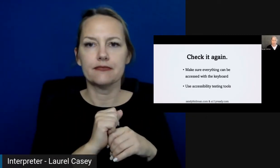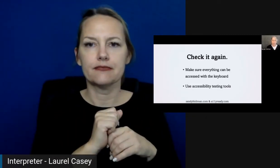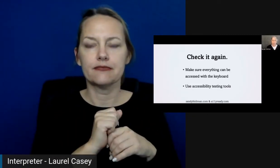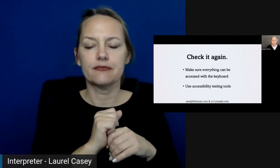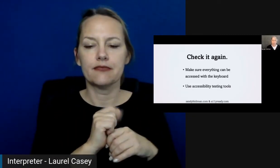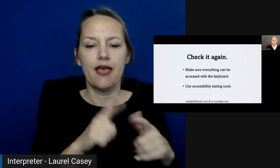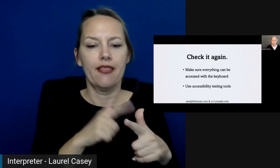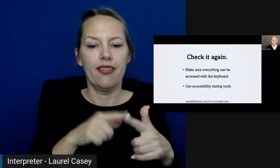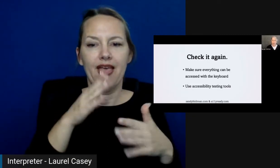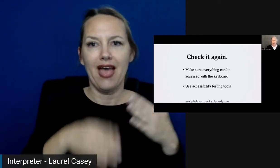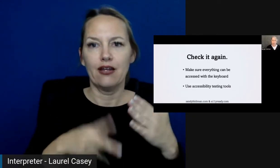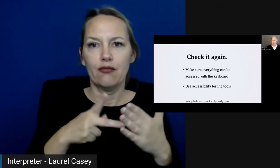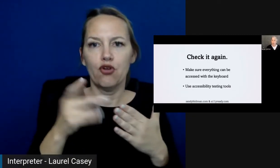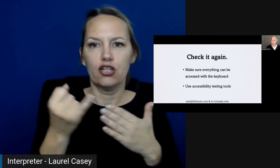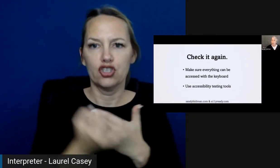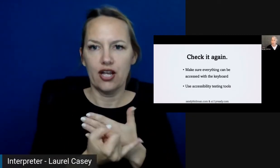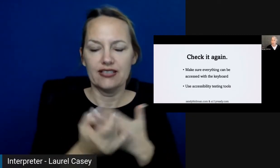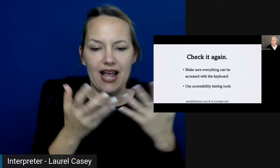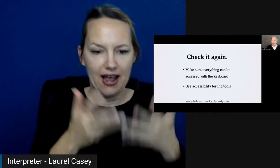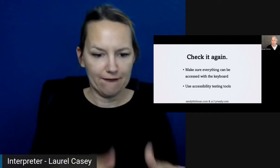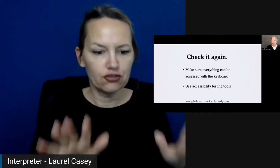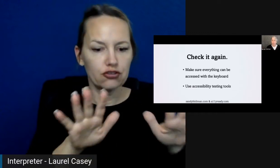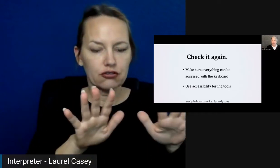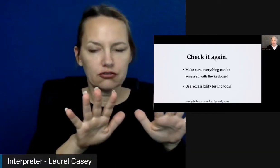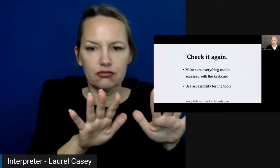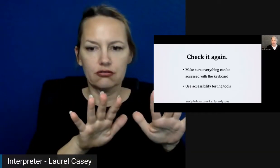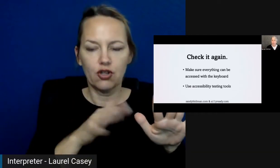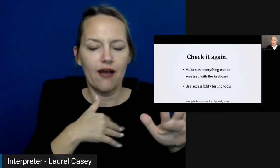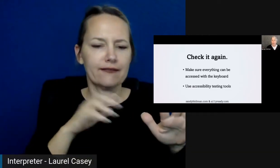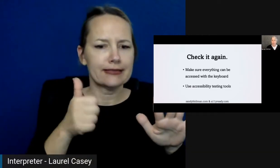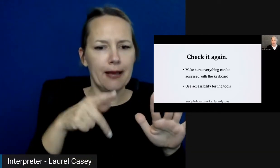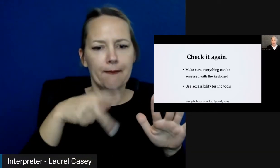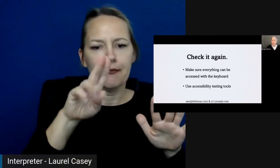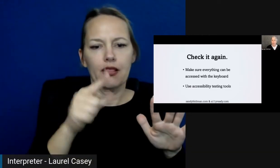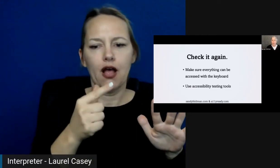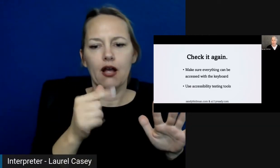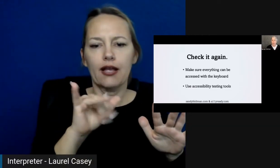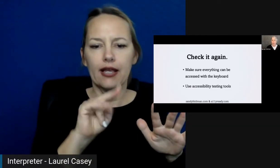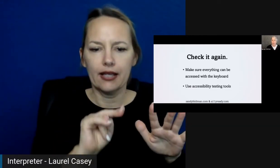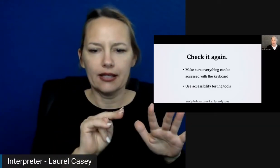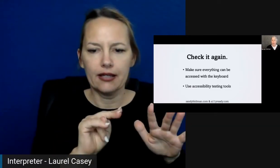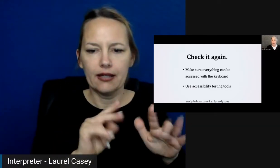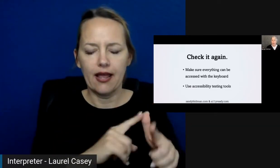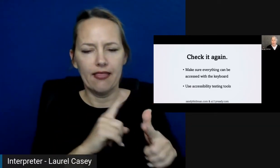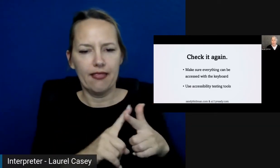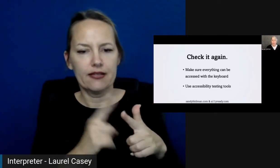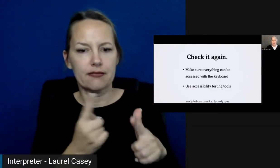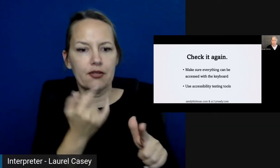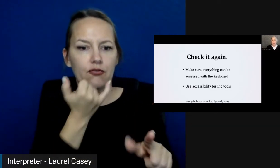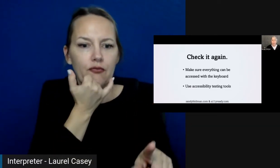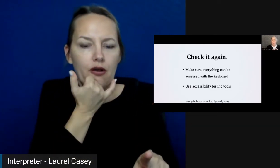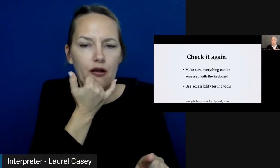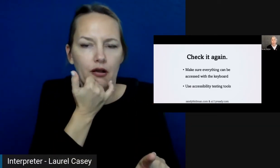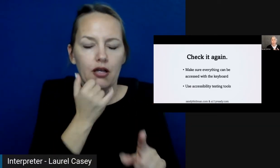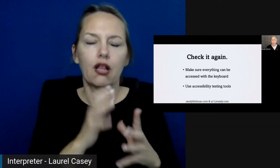of the project after you've got, you know 10 plug-ins in their and there's something the matter it can be a lot of work to sort out